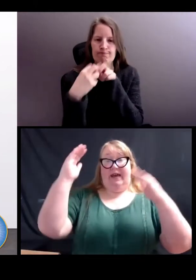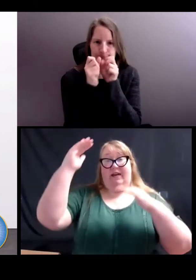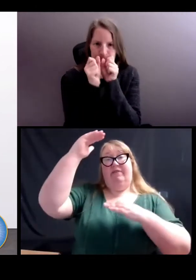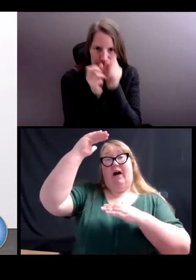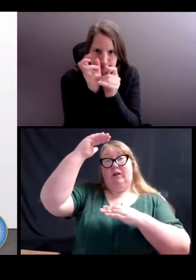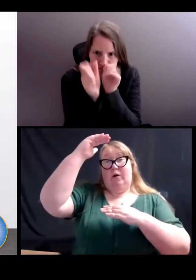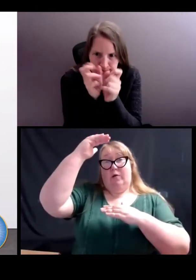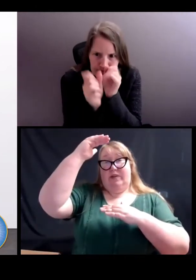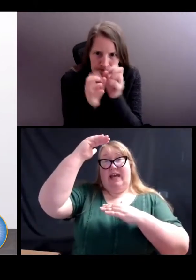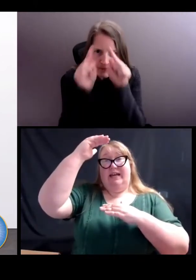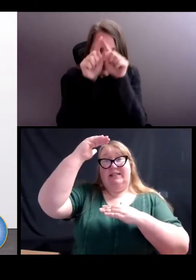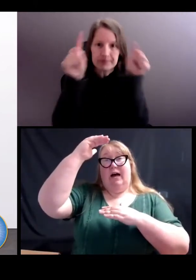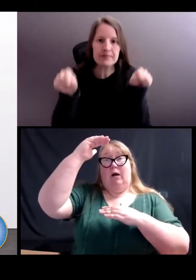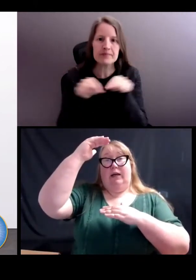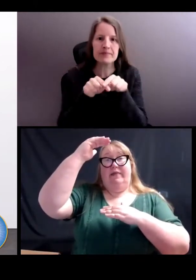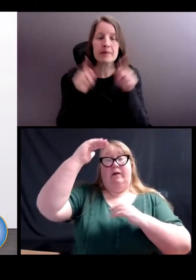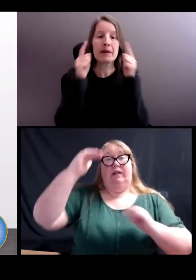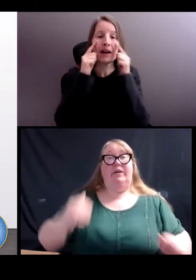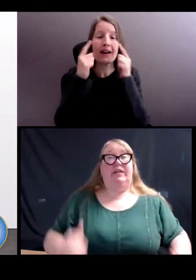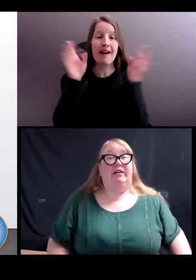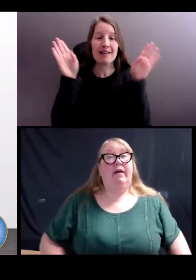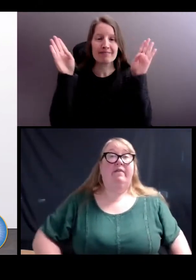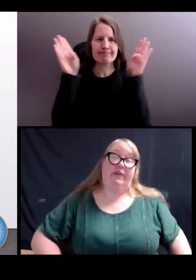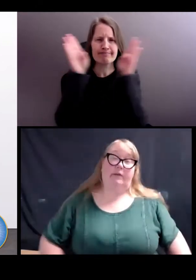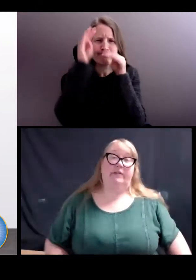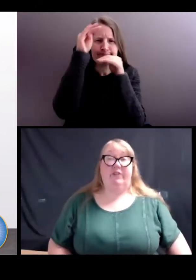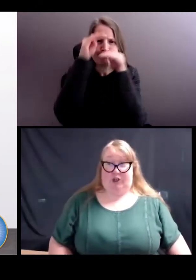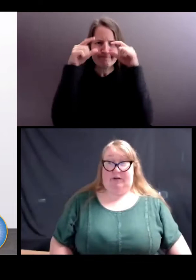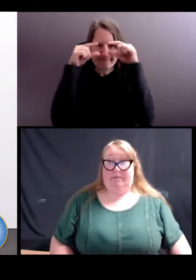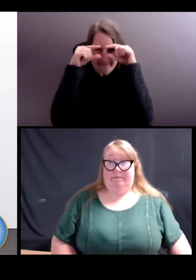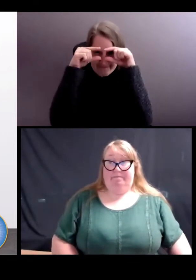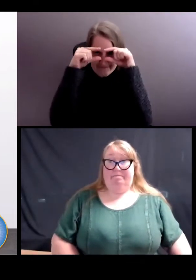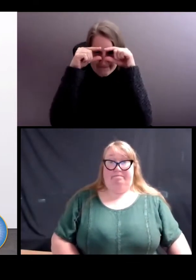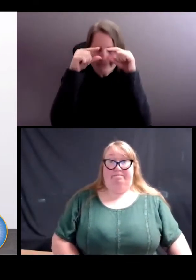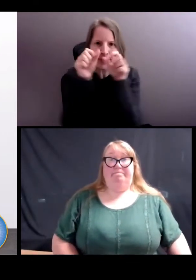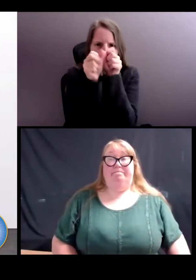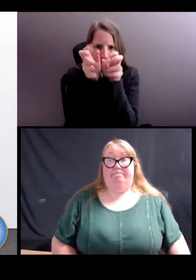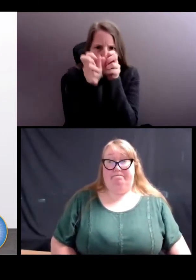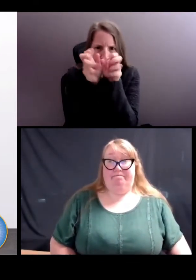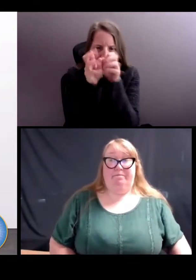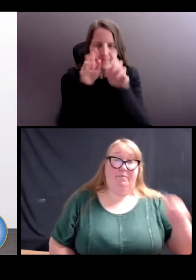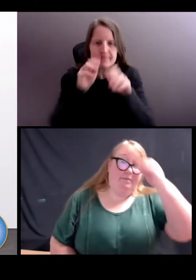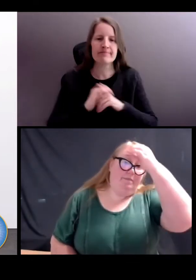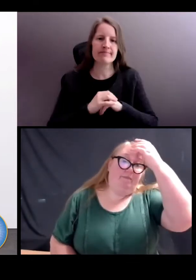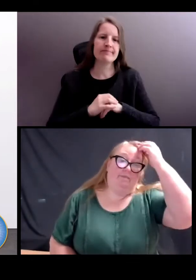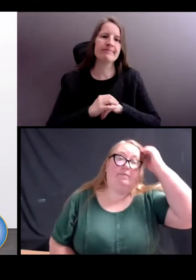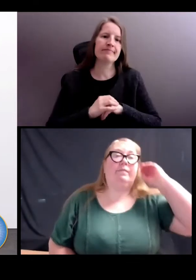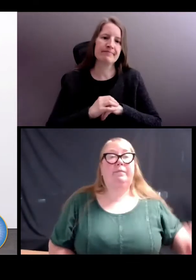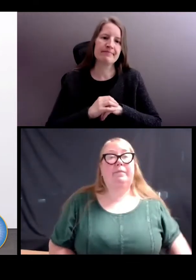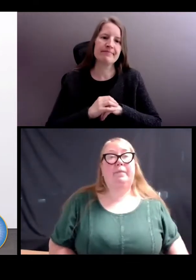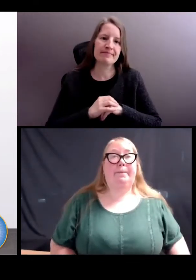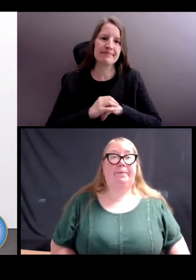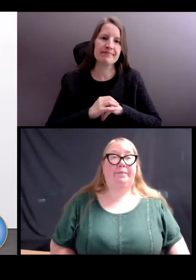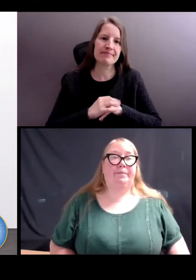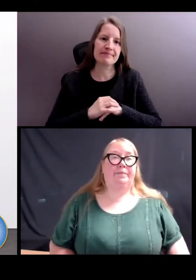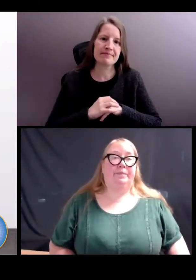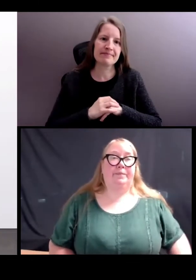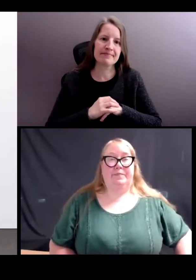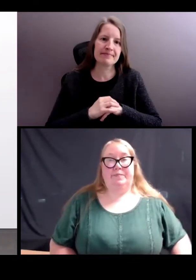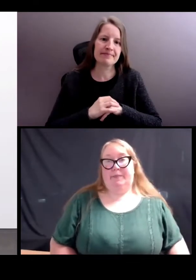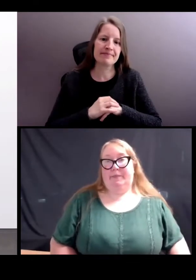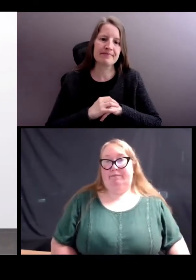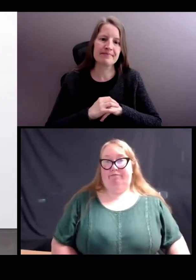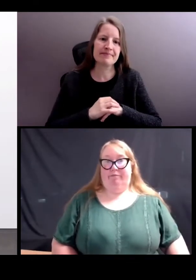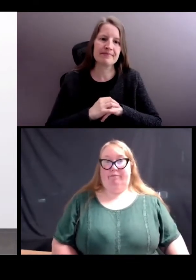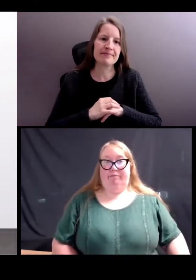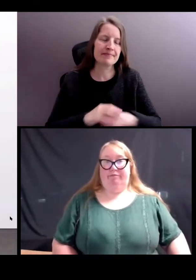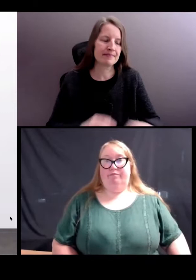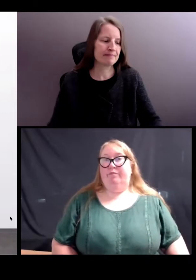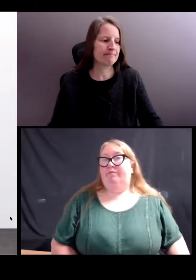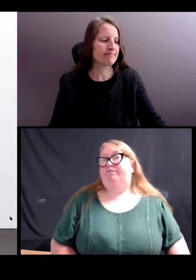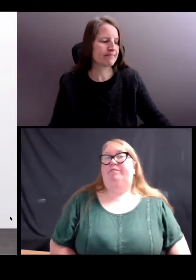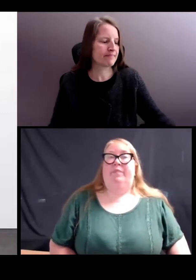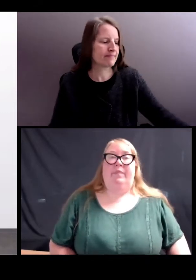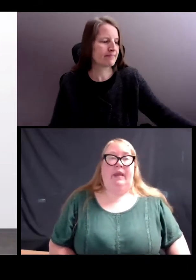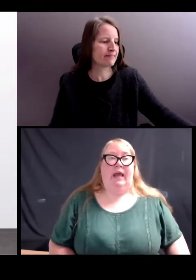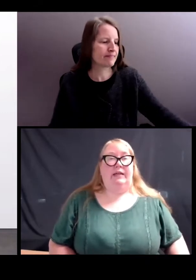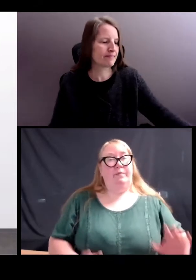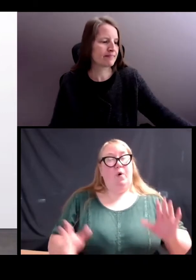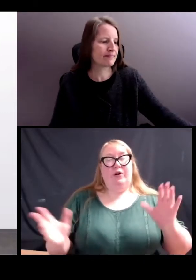they can follow the ASL in their limited field of vision